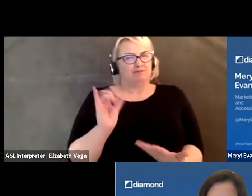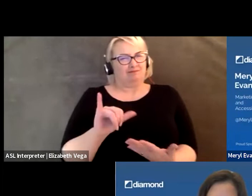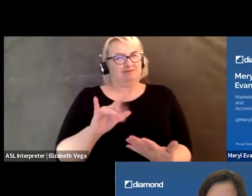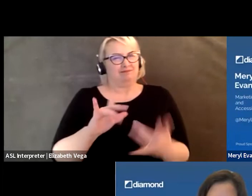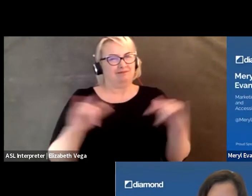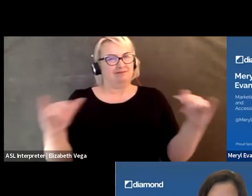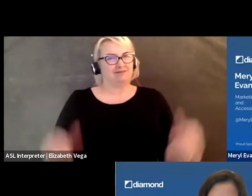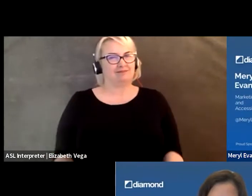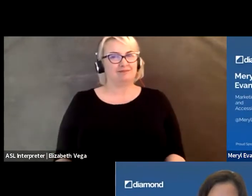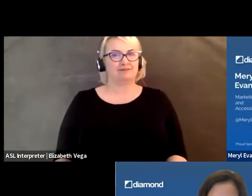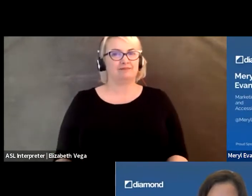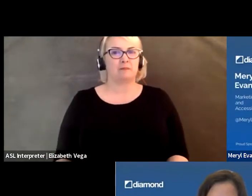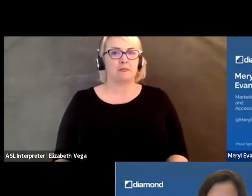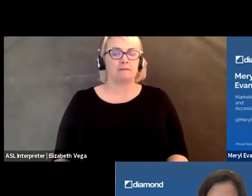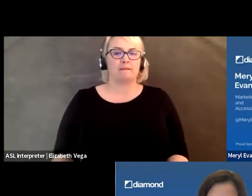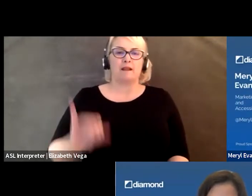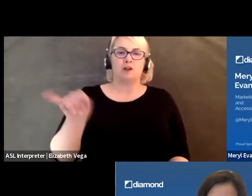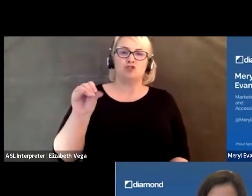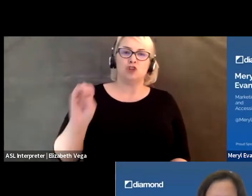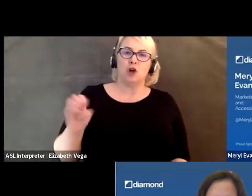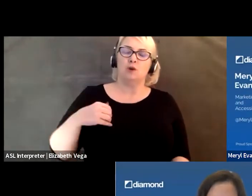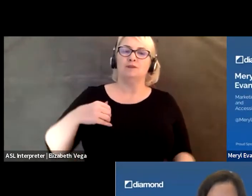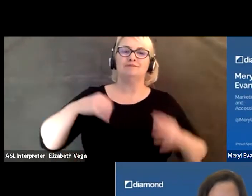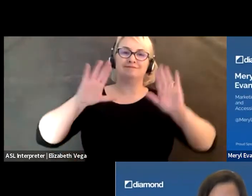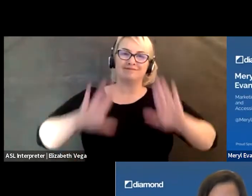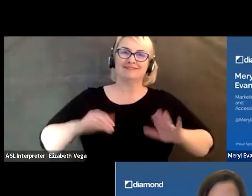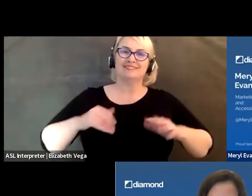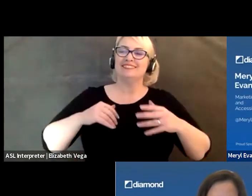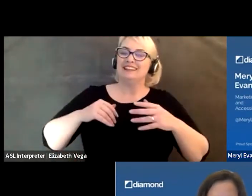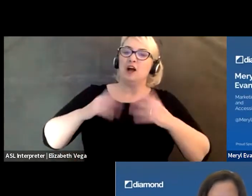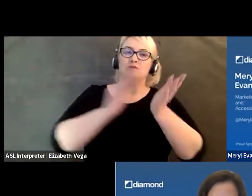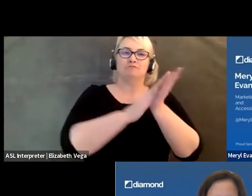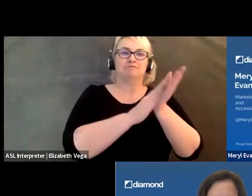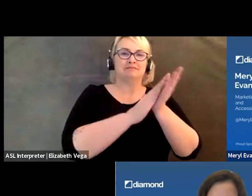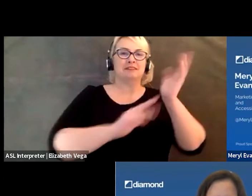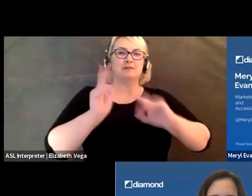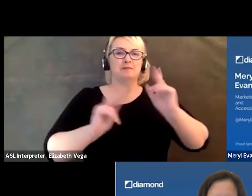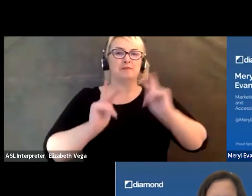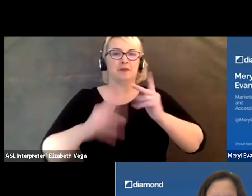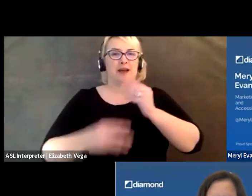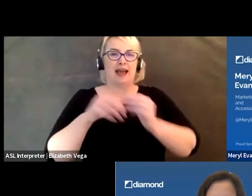Joe Devon: Shout out to great annotations in wires are so important, wire frames.